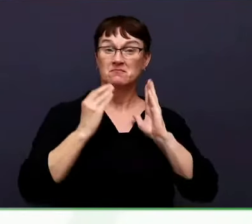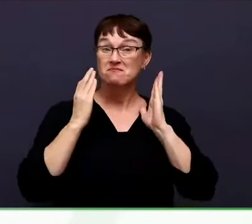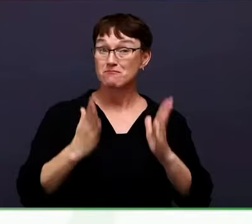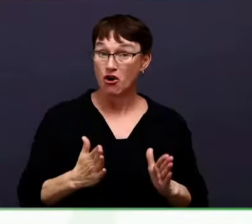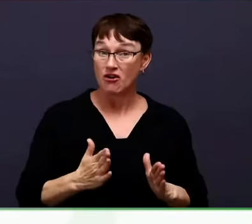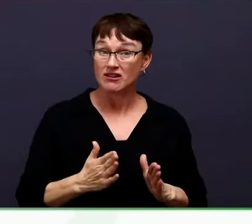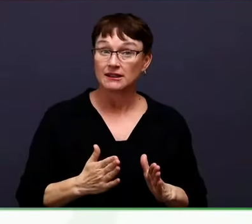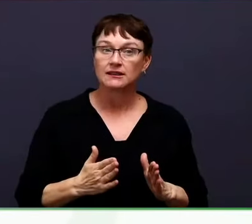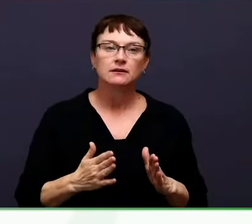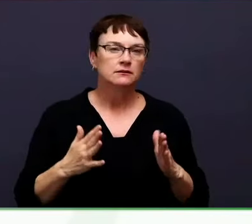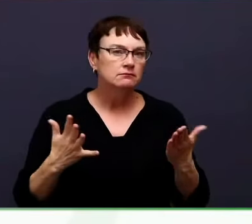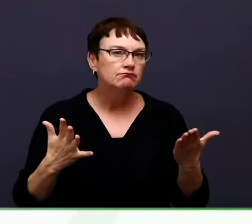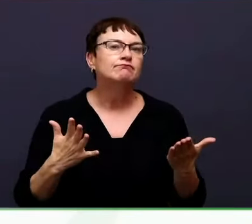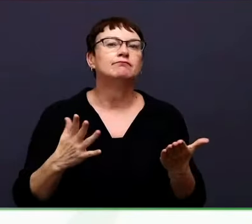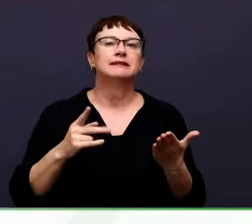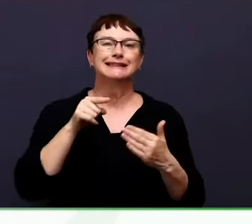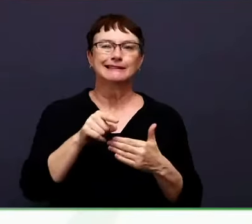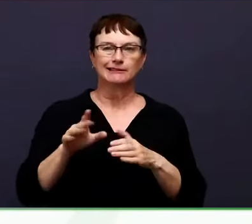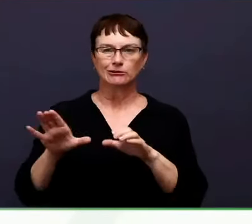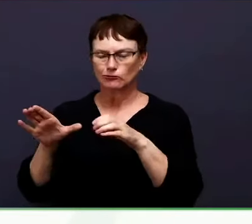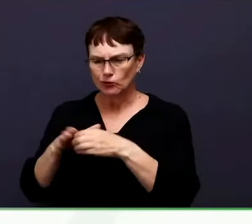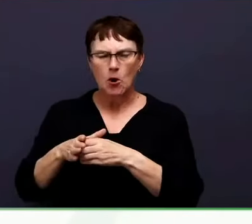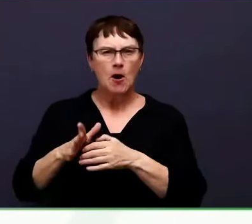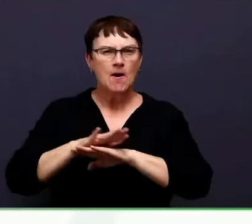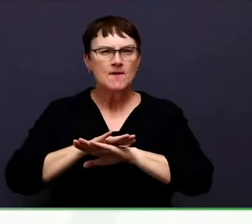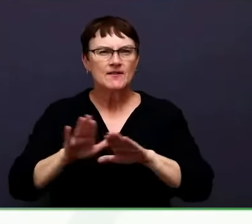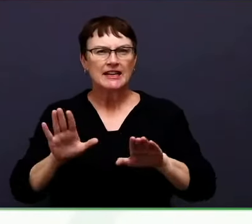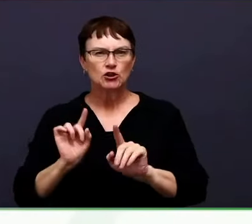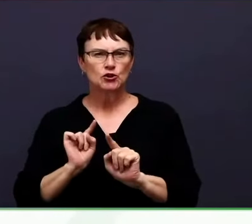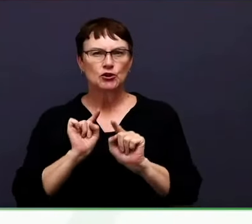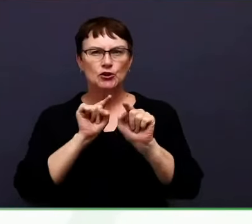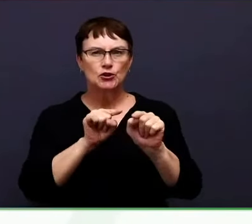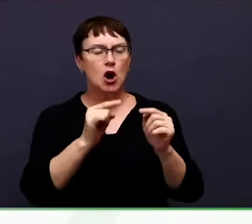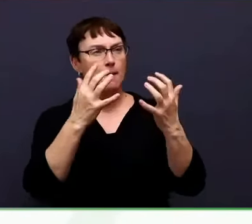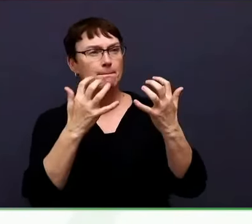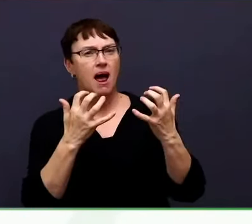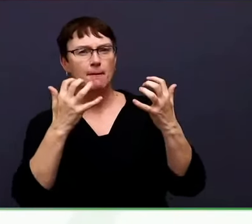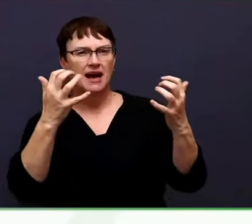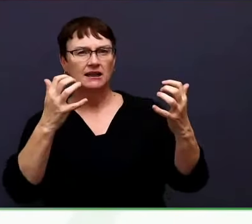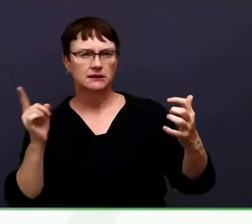right to support decision-making, rather than automatic, full guardianships.